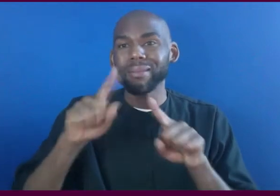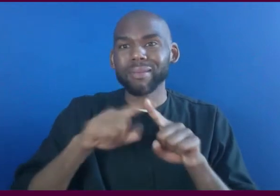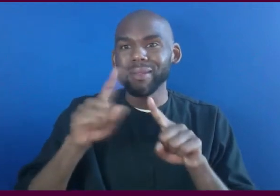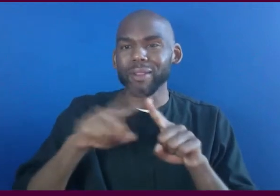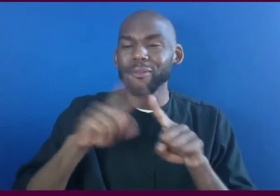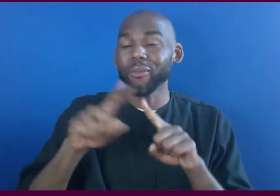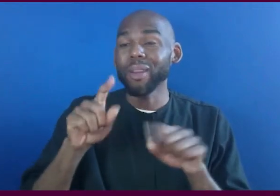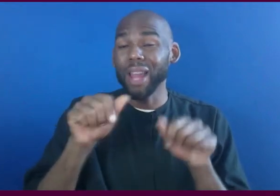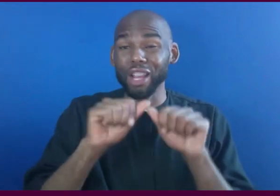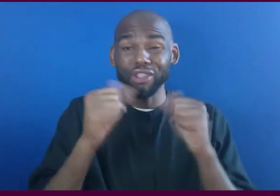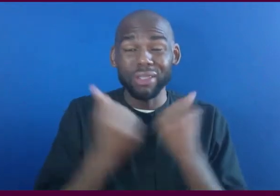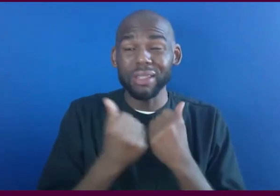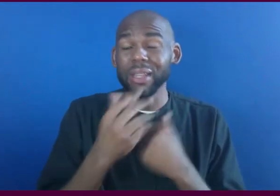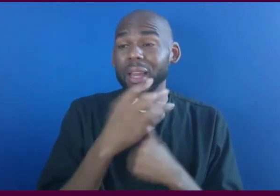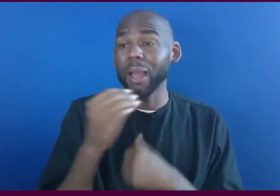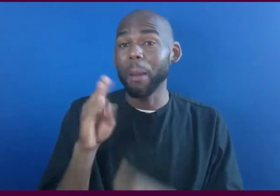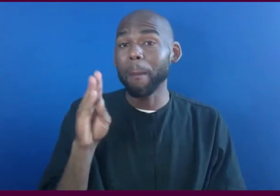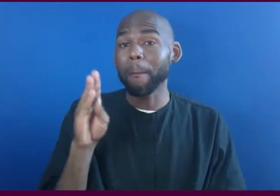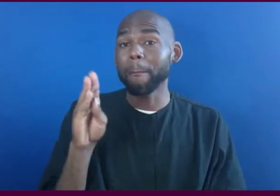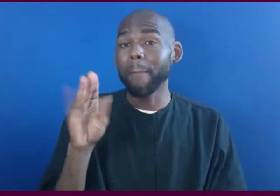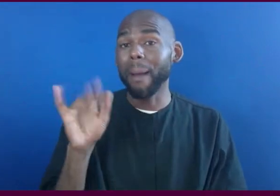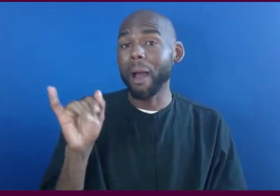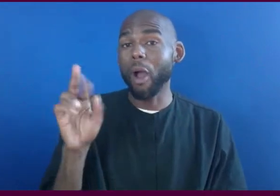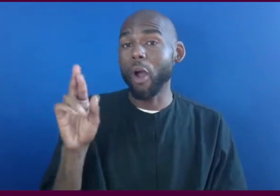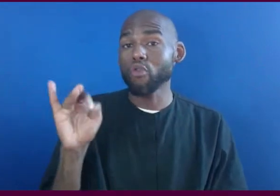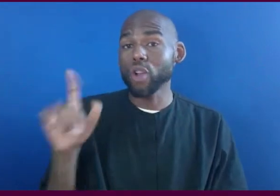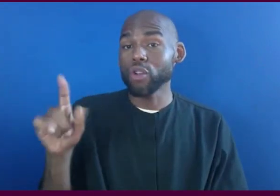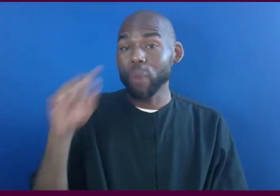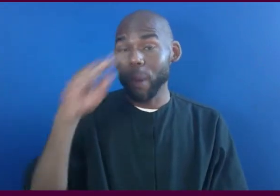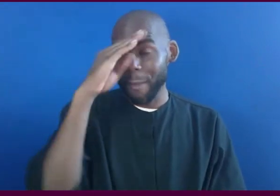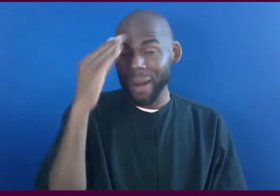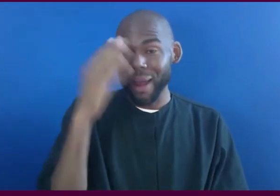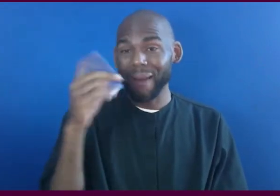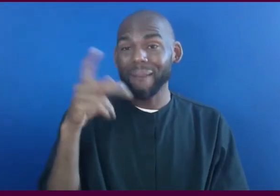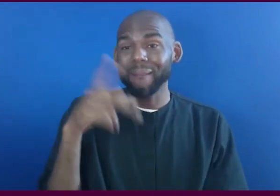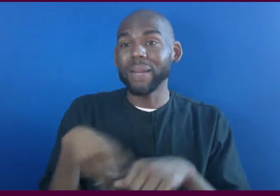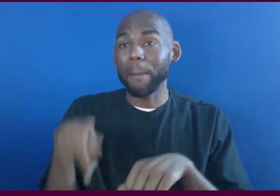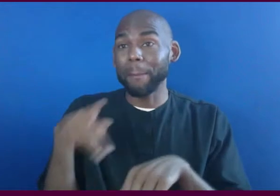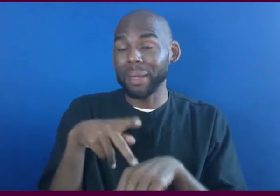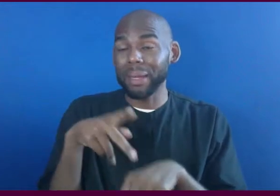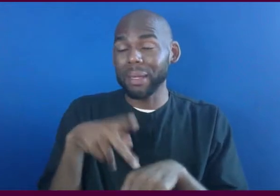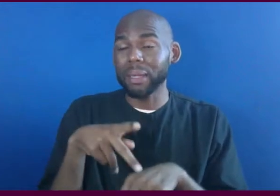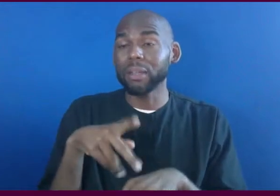And she's also a biracial woman of both black and Filipino descent living with rheumatoid arthritis.